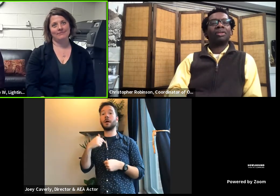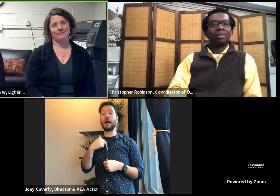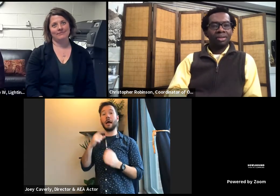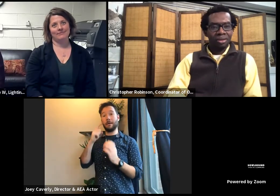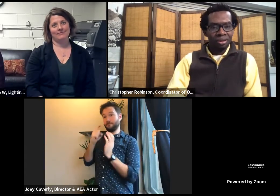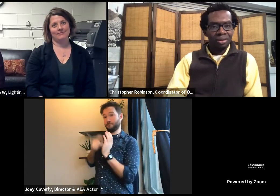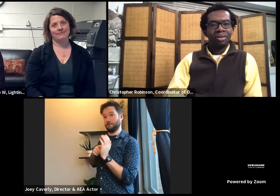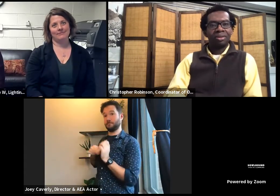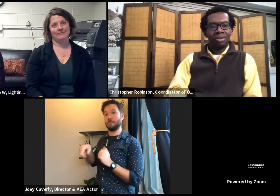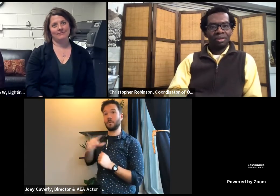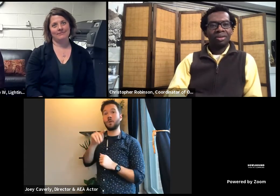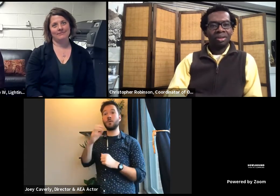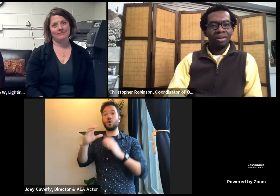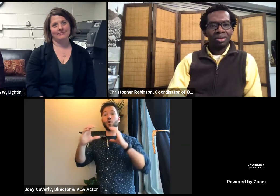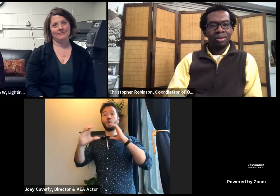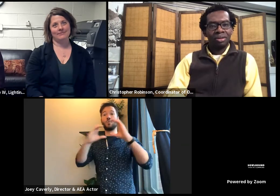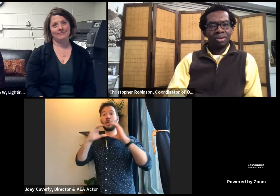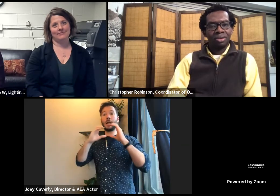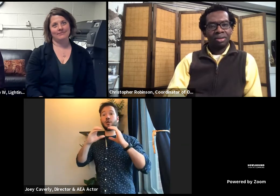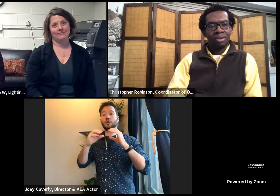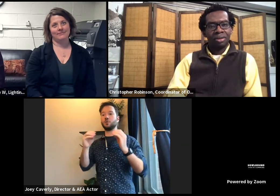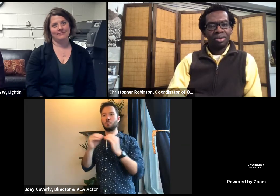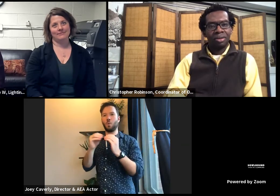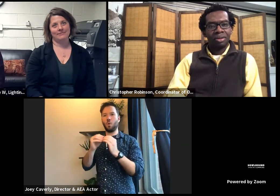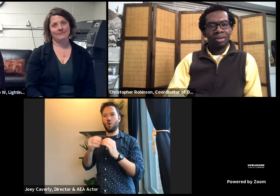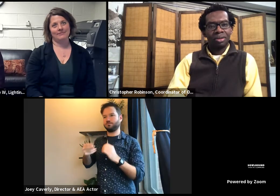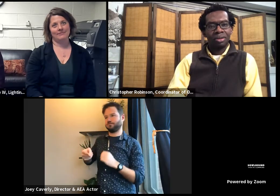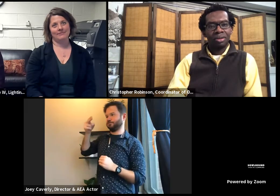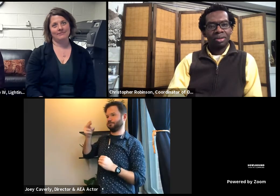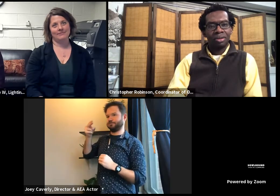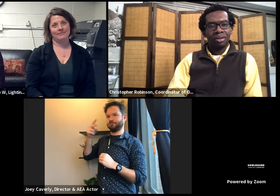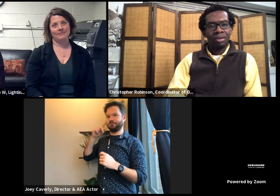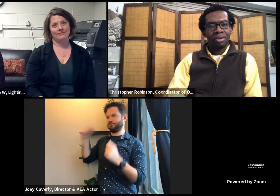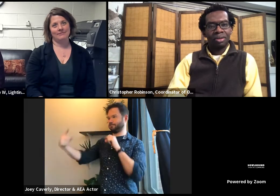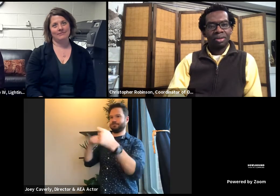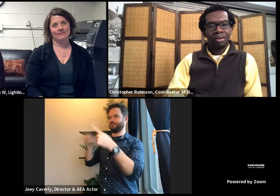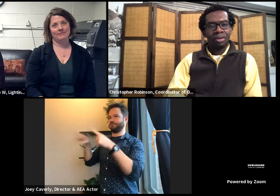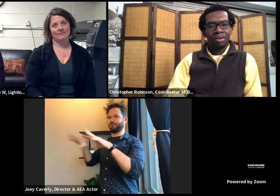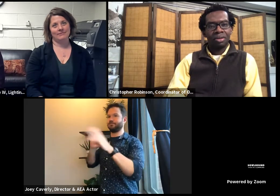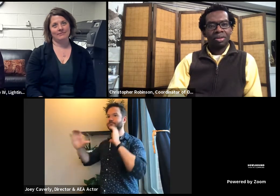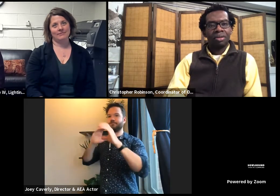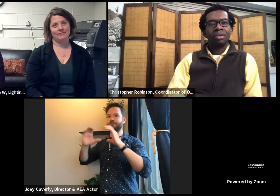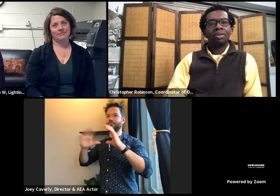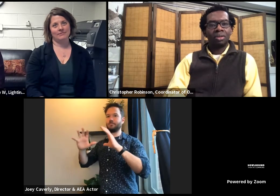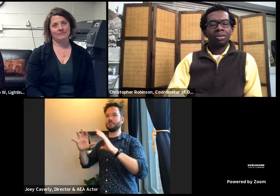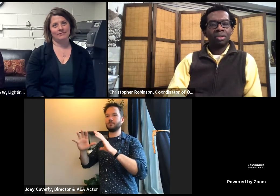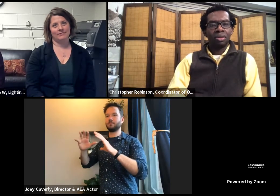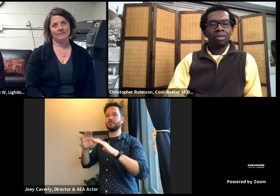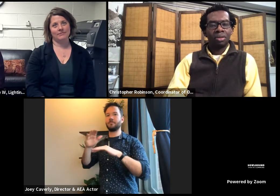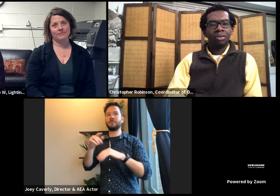For my experiences in deaf productions, the communication needs are higher